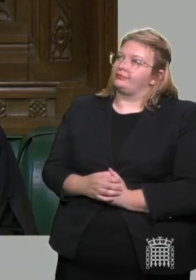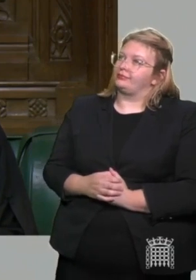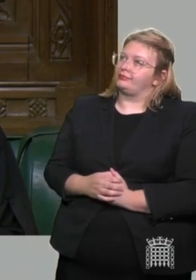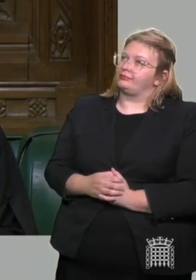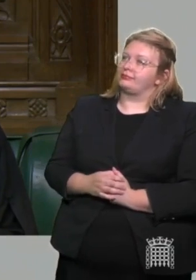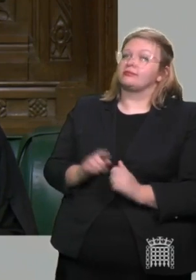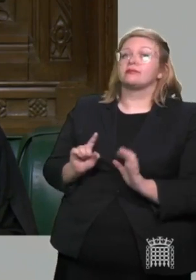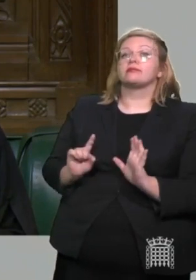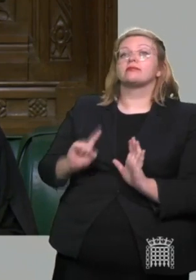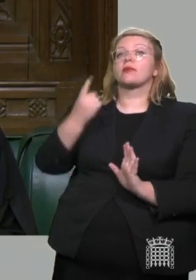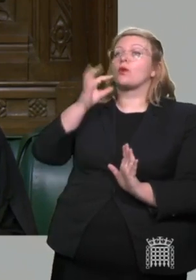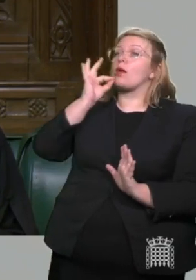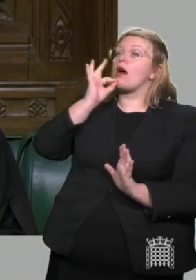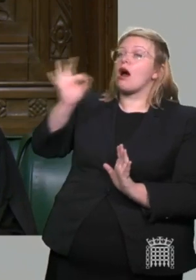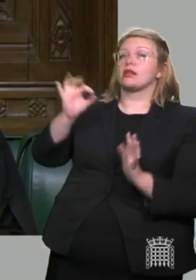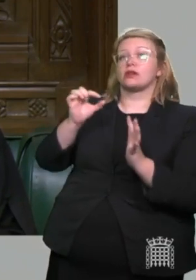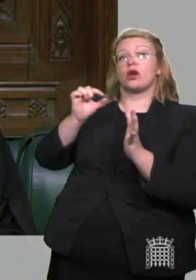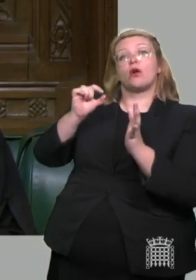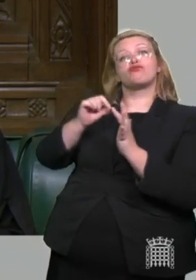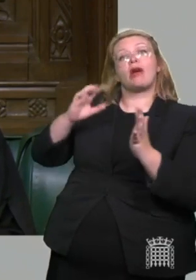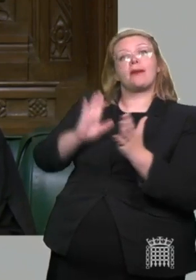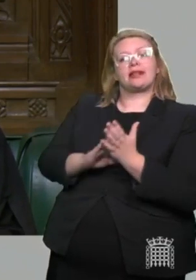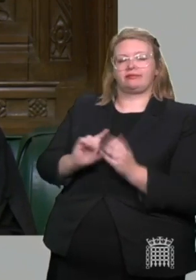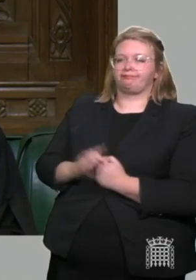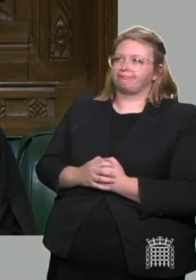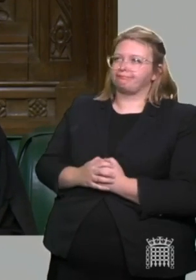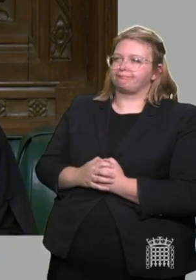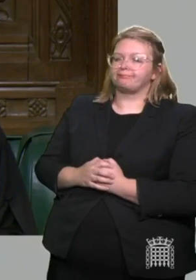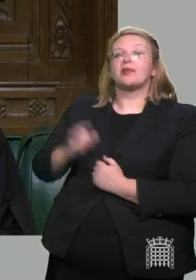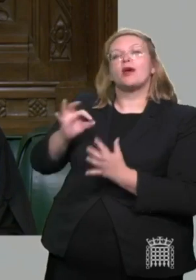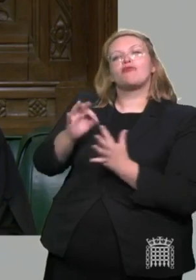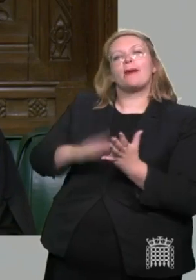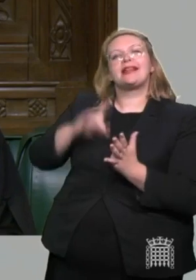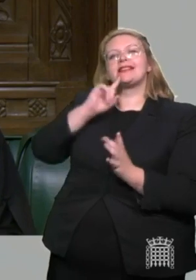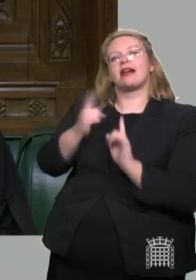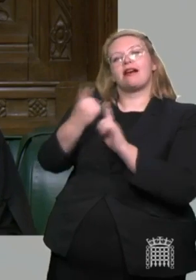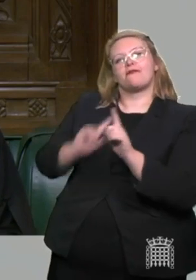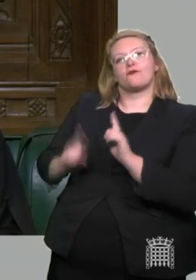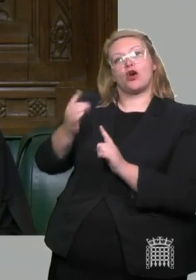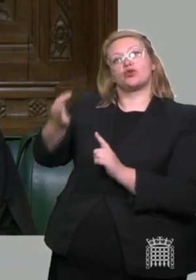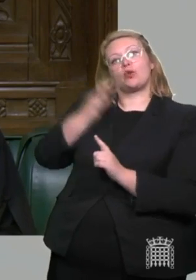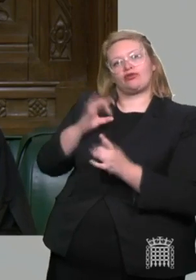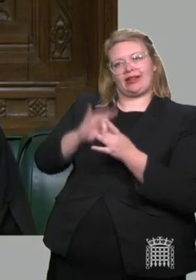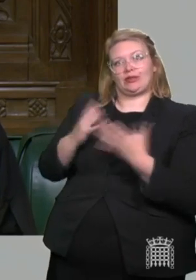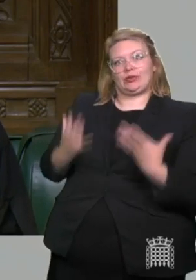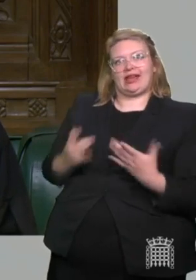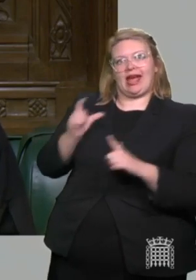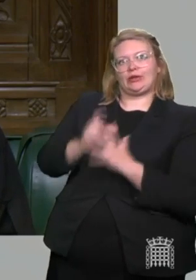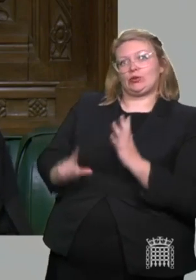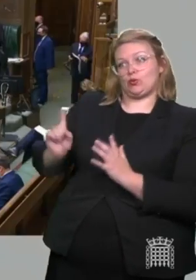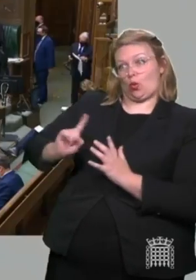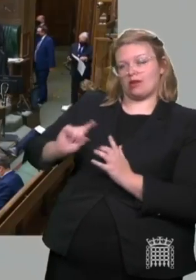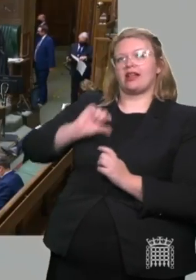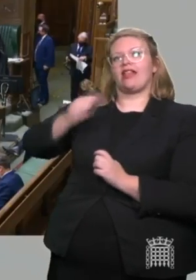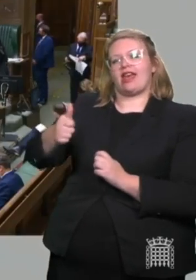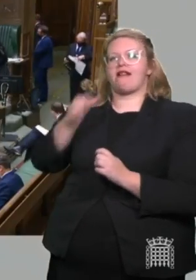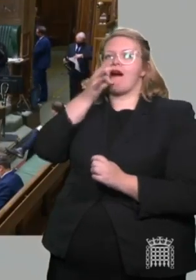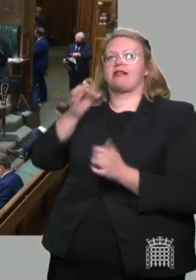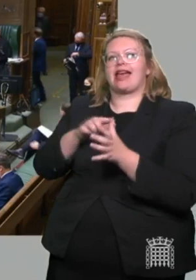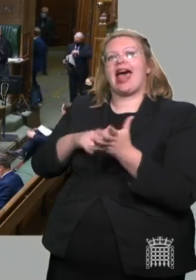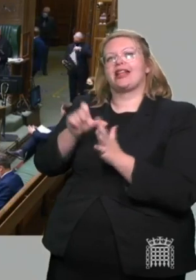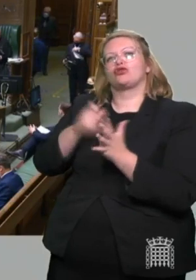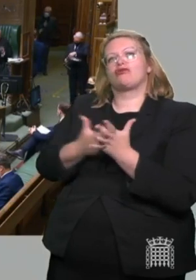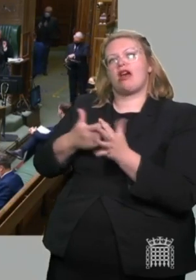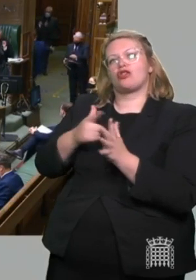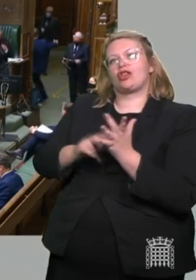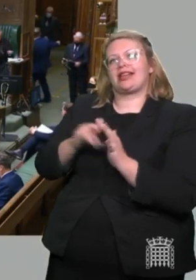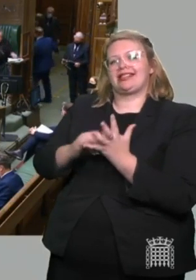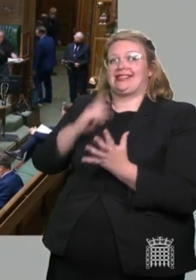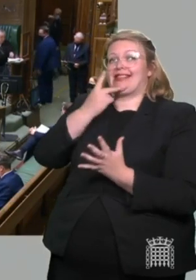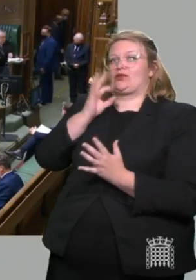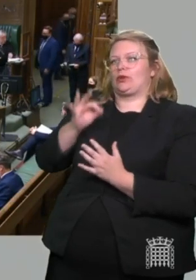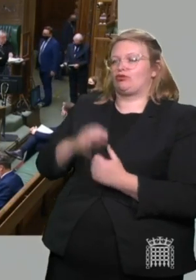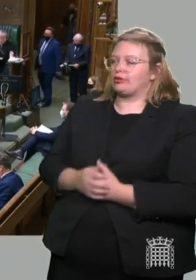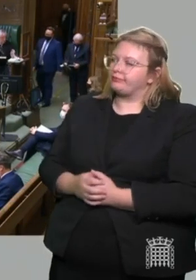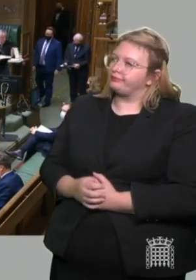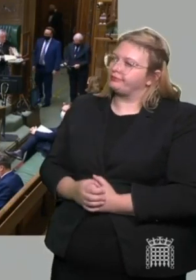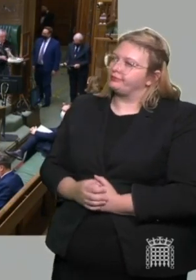The Prime Minister (Boris Johnson) I know that the thoughts of Members